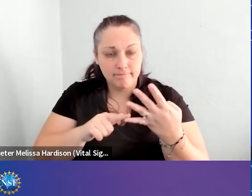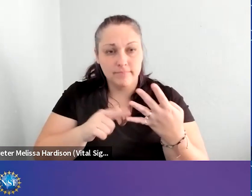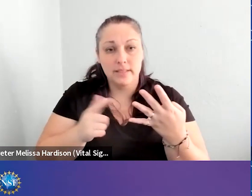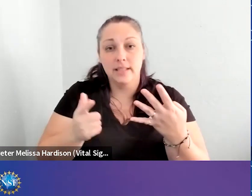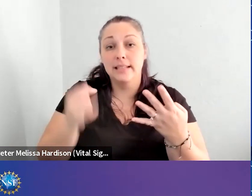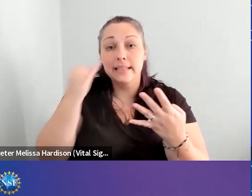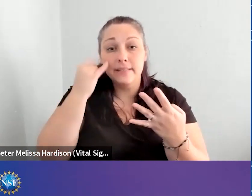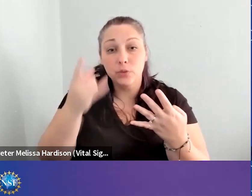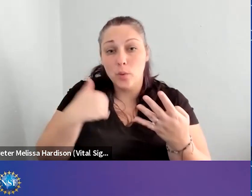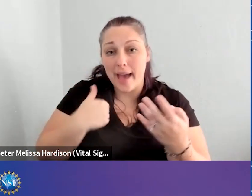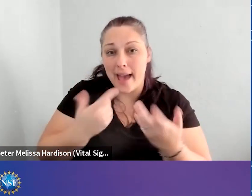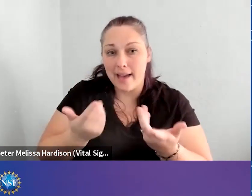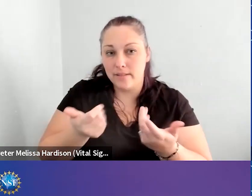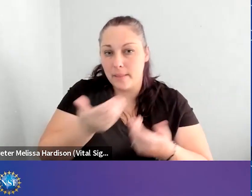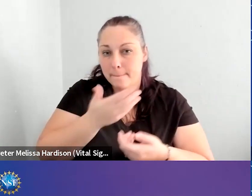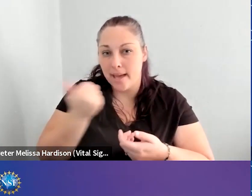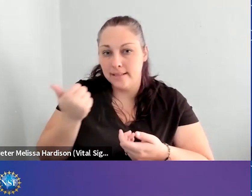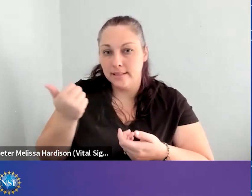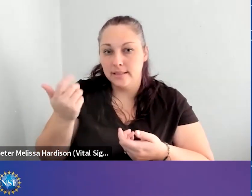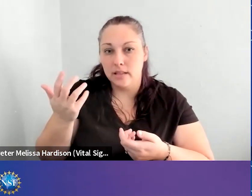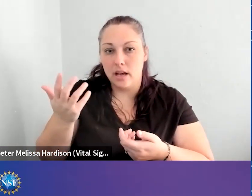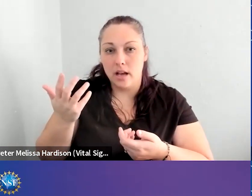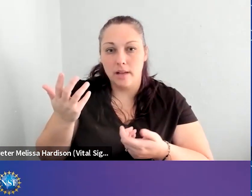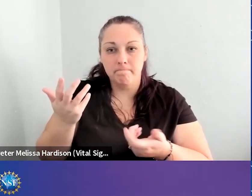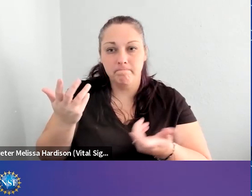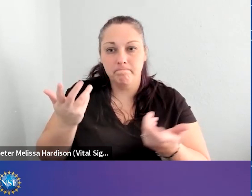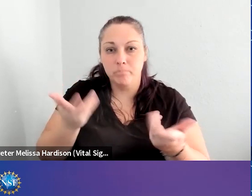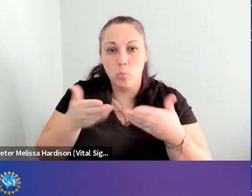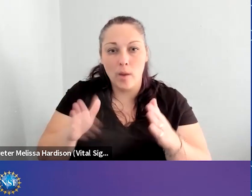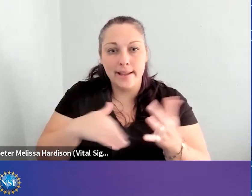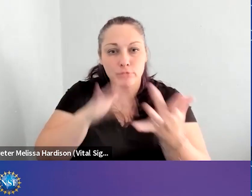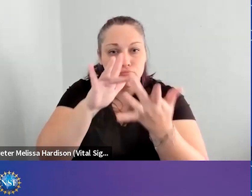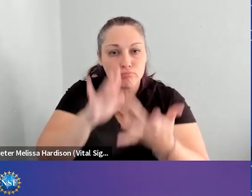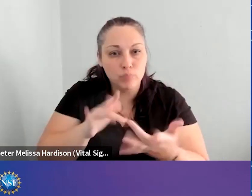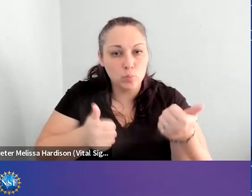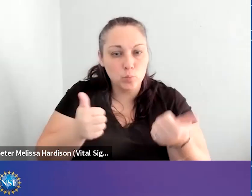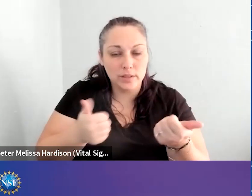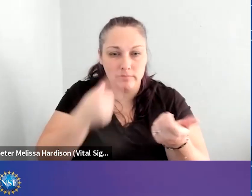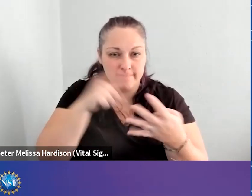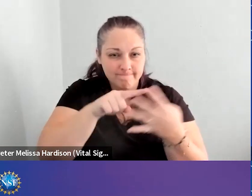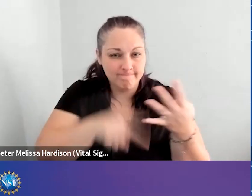given that there are multiple program officers listed? Bonnie Green: That's a great question.